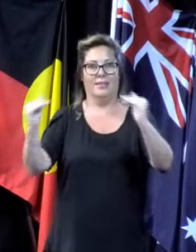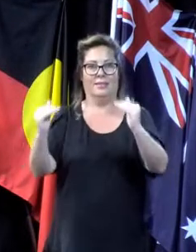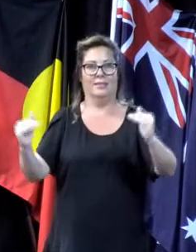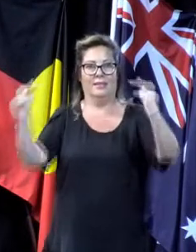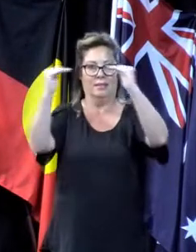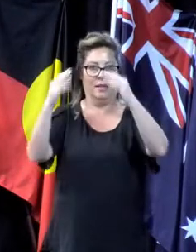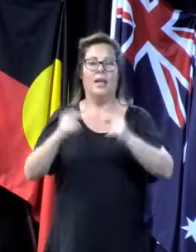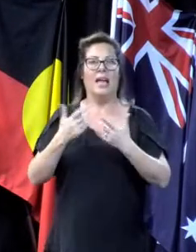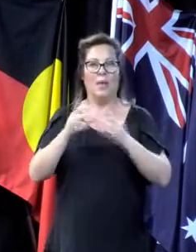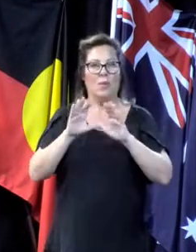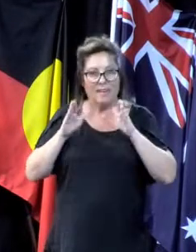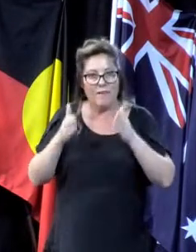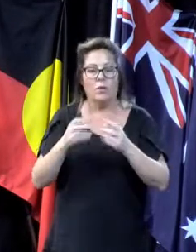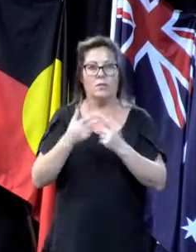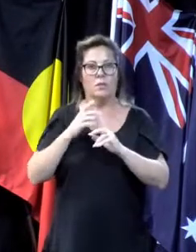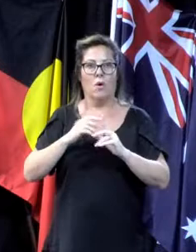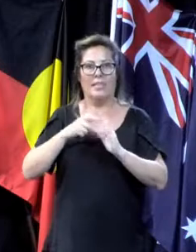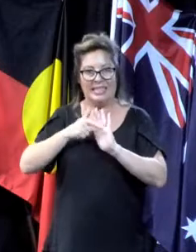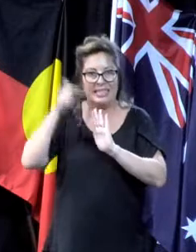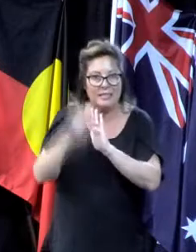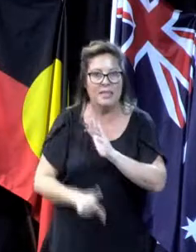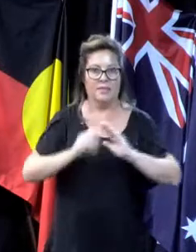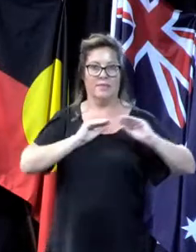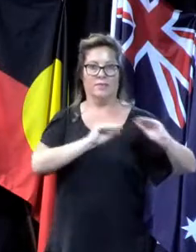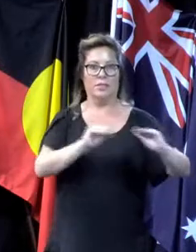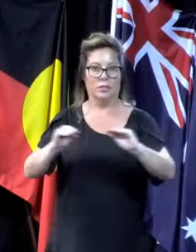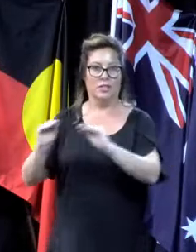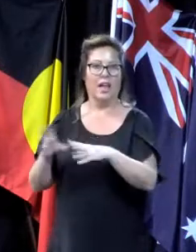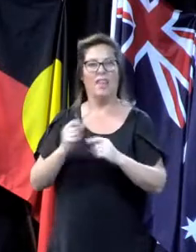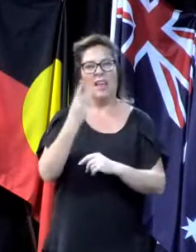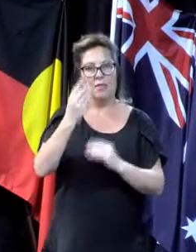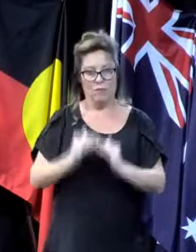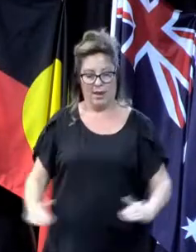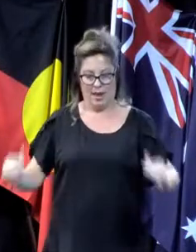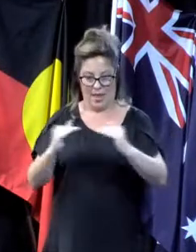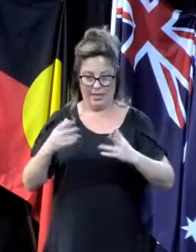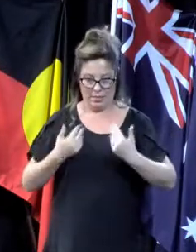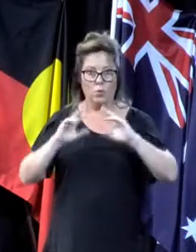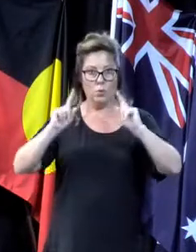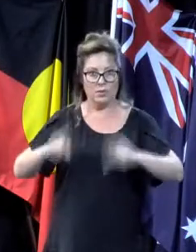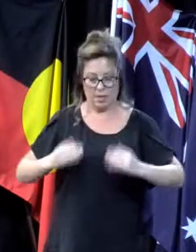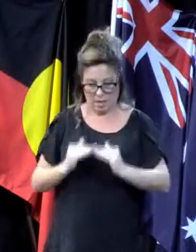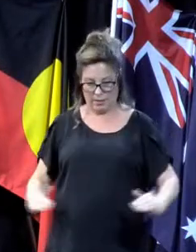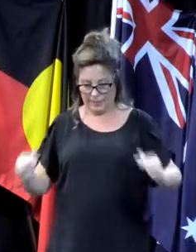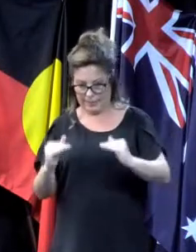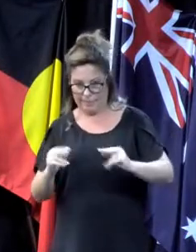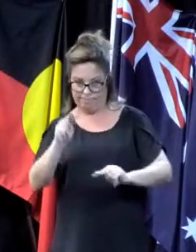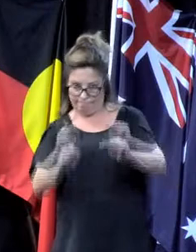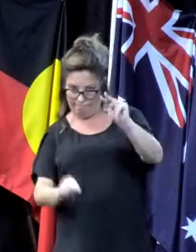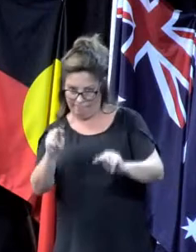And that’s where it explicitly explains the importance of formative assessment and then those processes after that.